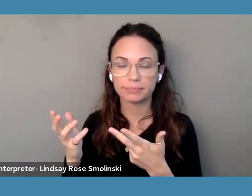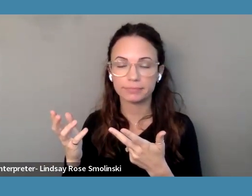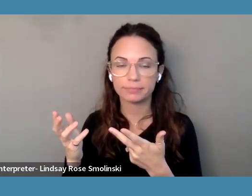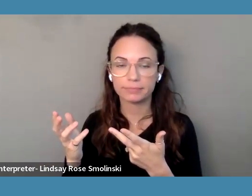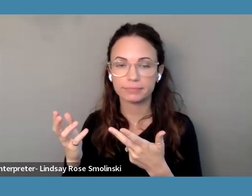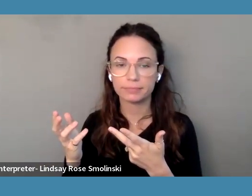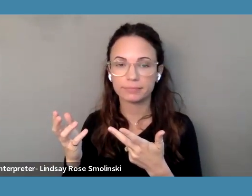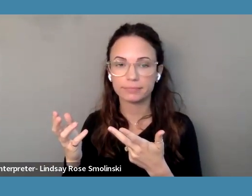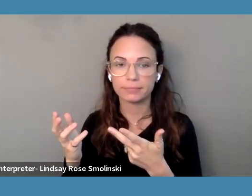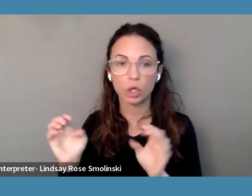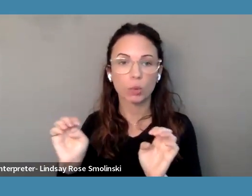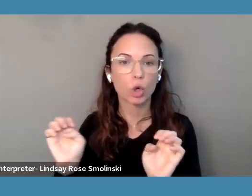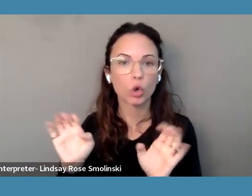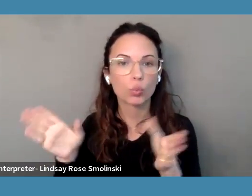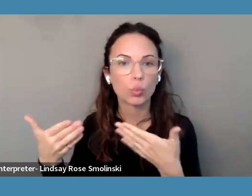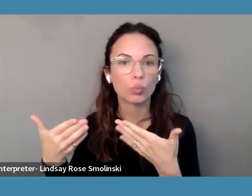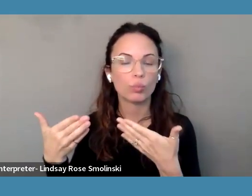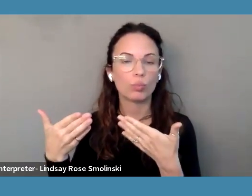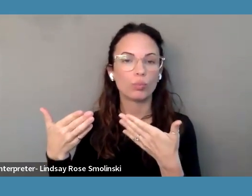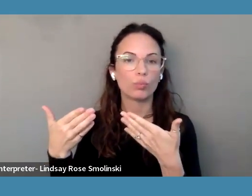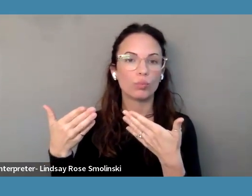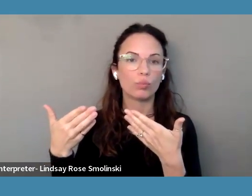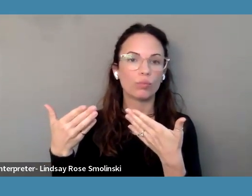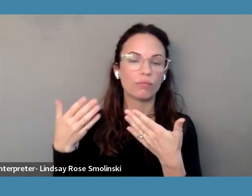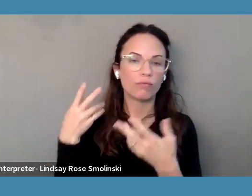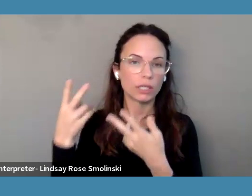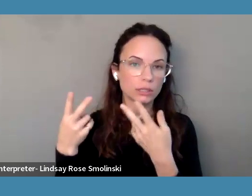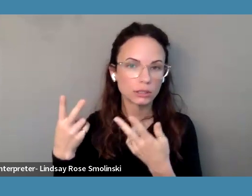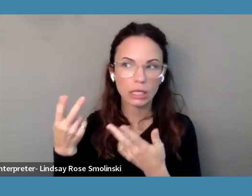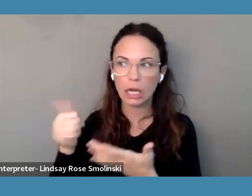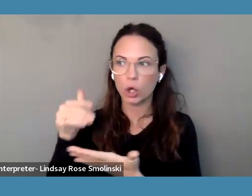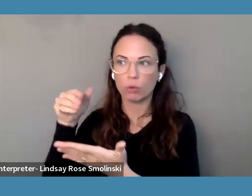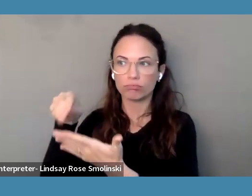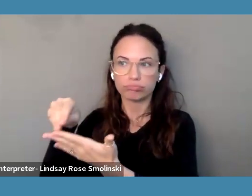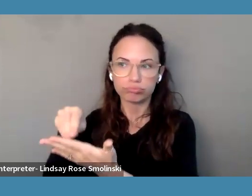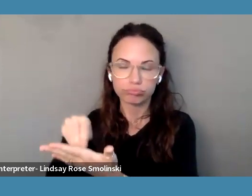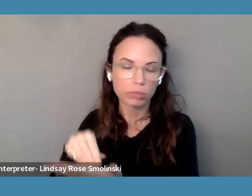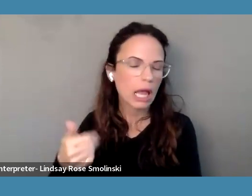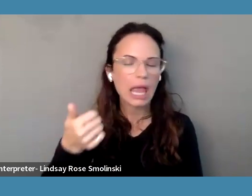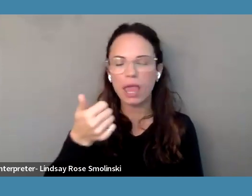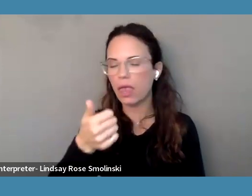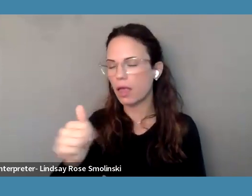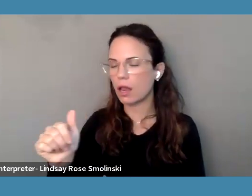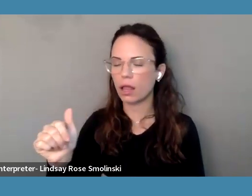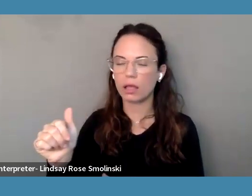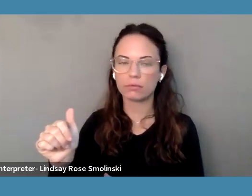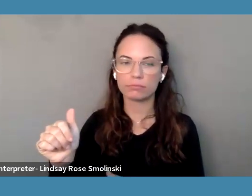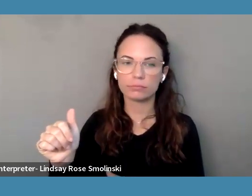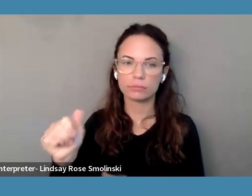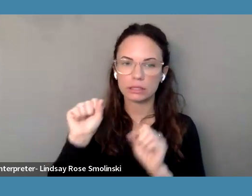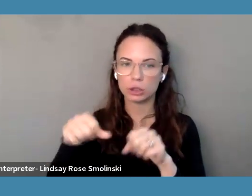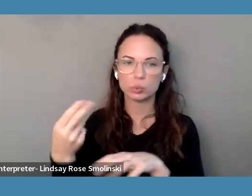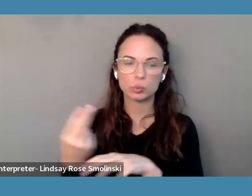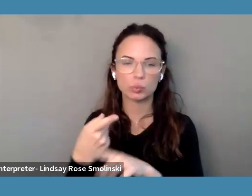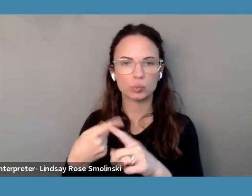emergency room records. Really anything that can be used to support